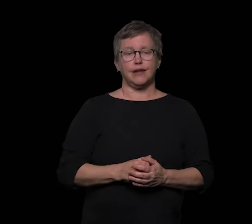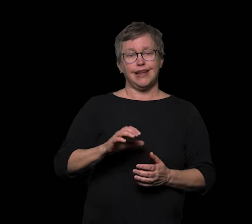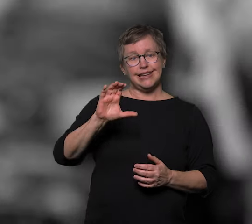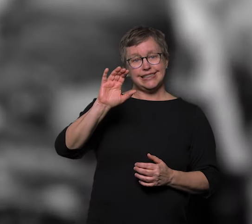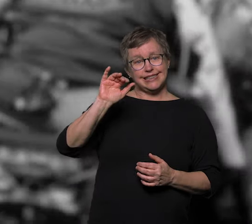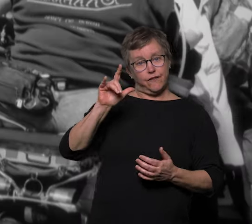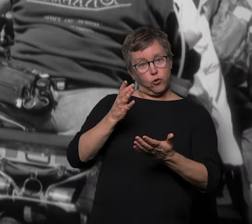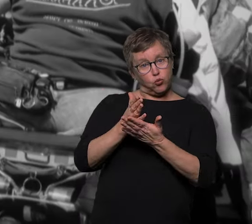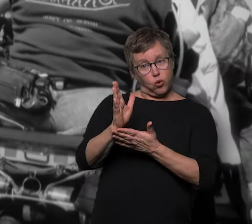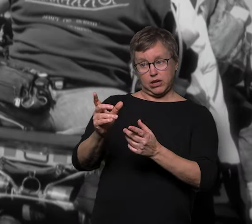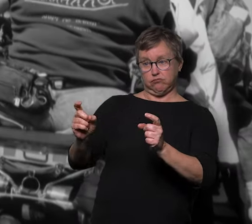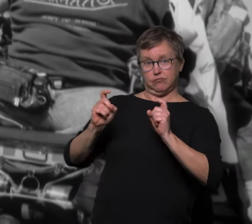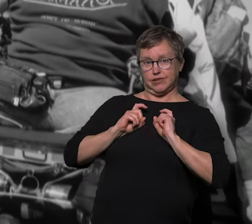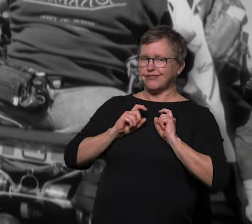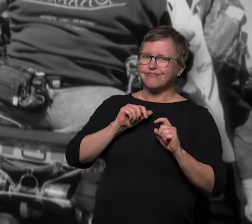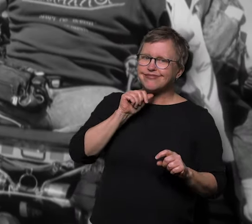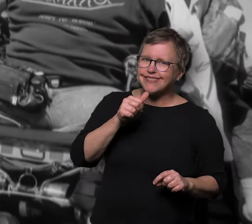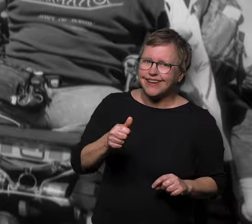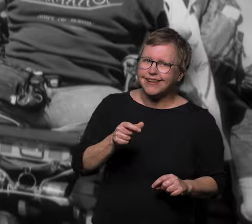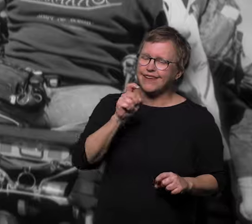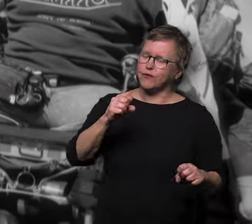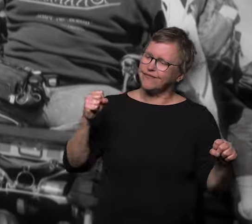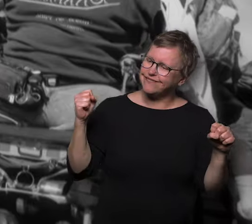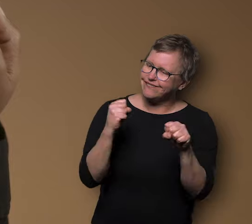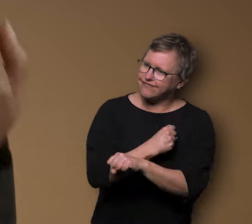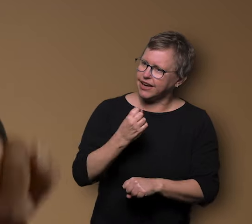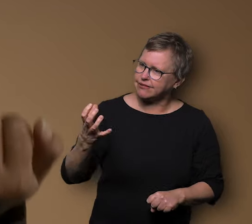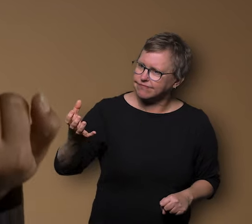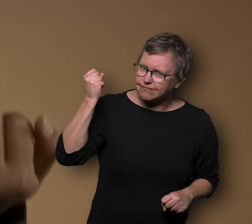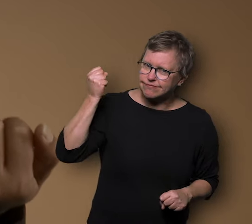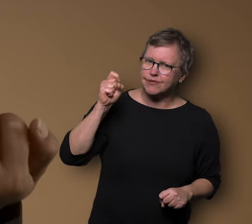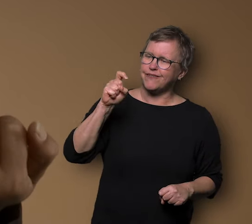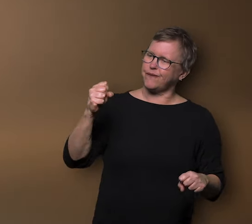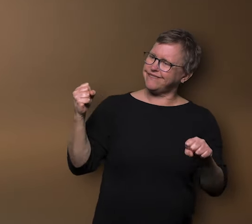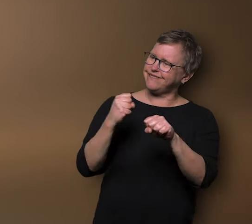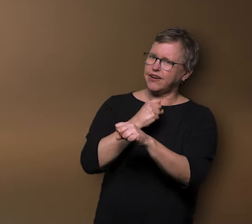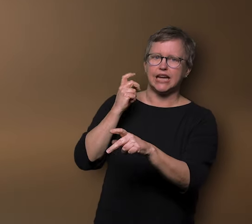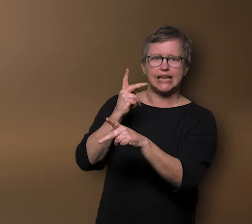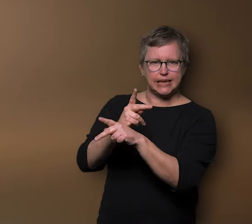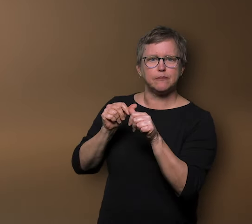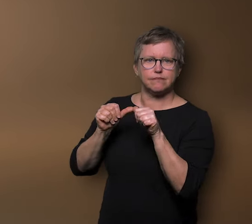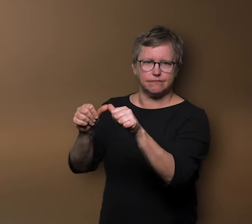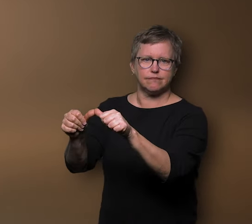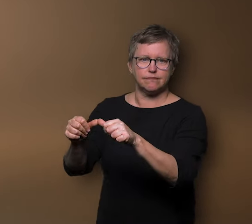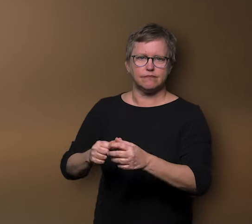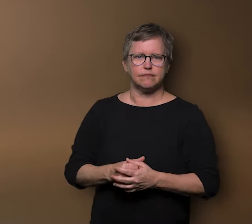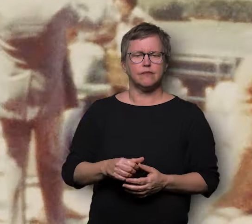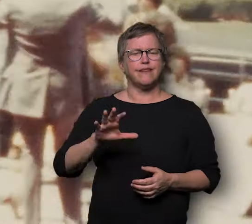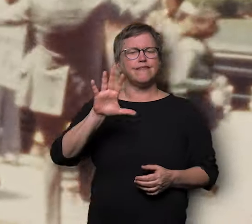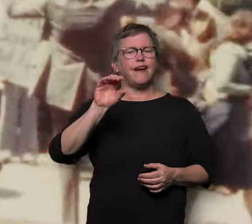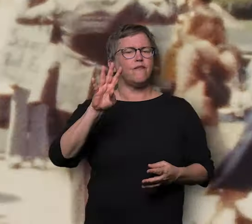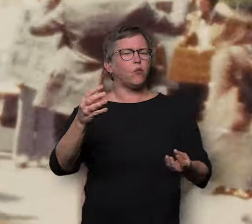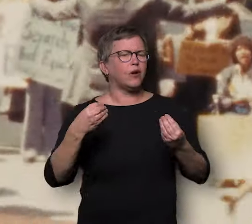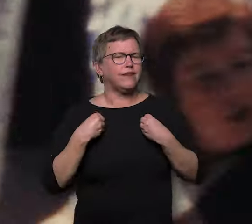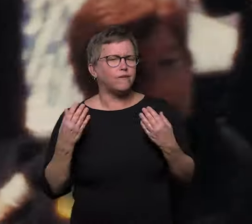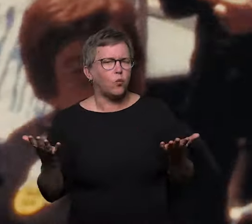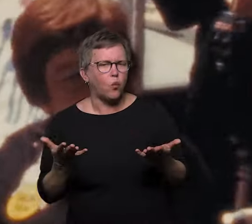Civil rights aren't given. You have to fight to get 'em and then you have to fight to keep 'em. What do we get for 504?